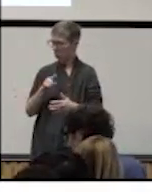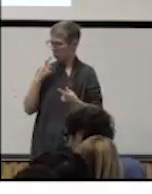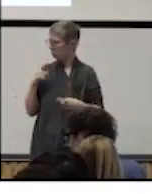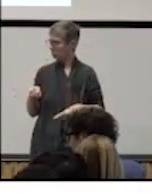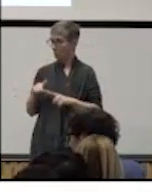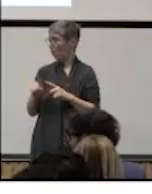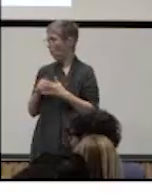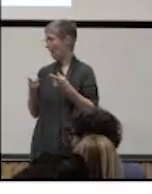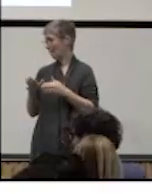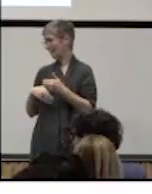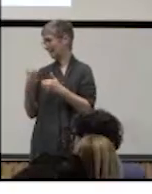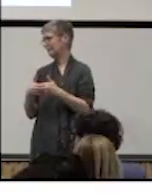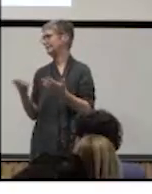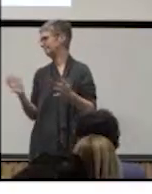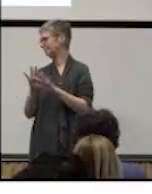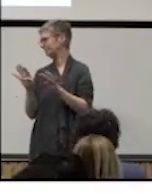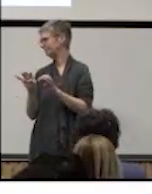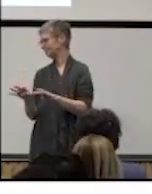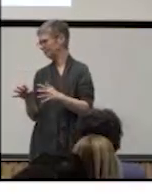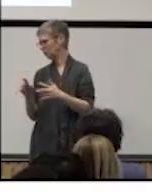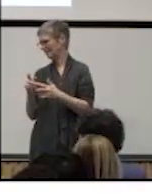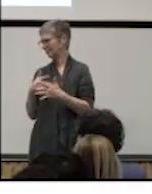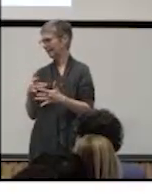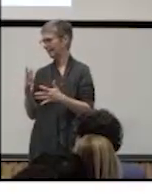what happens after screening is where we tend to lose children.